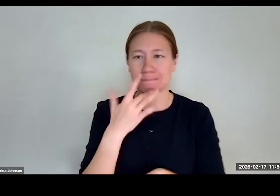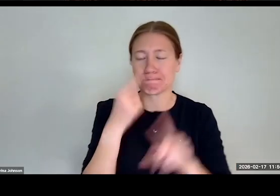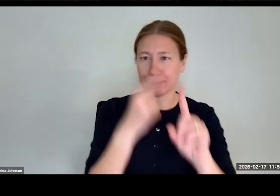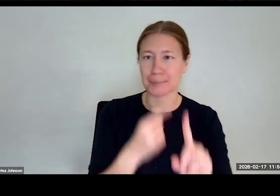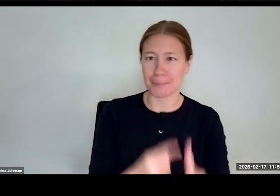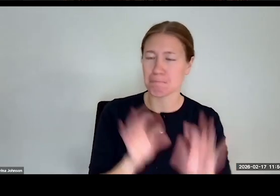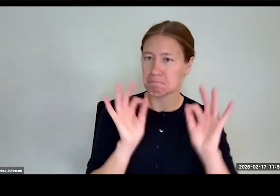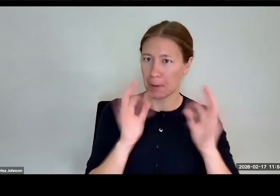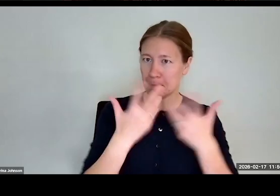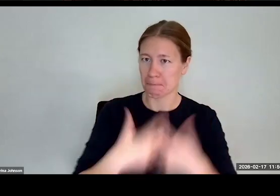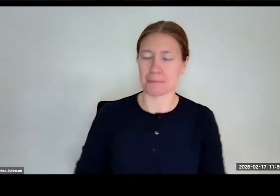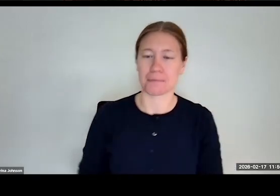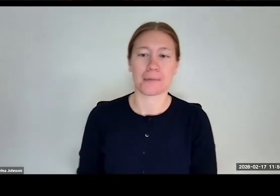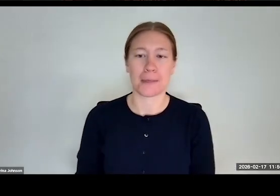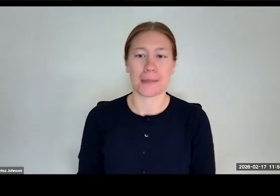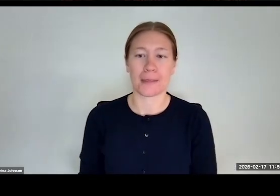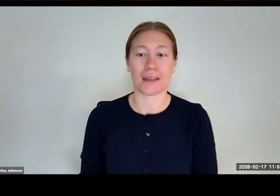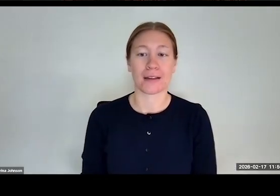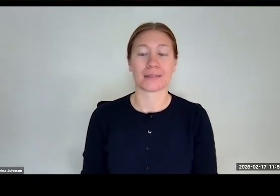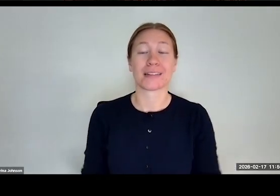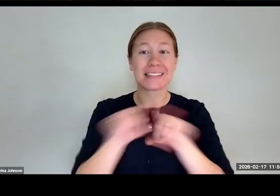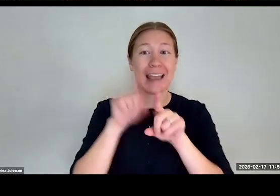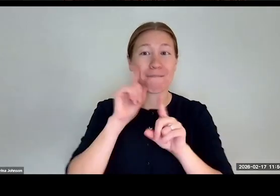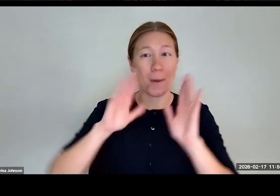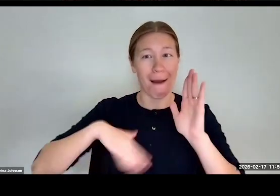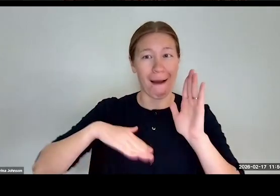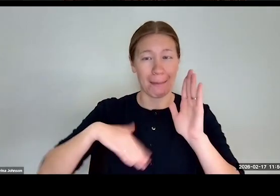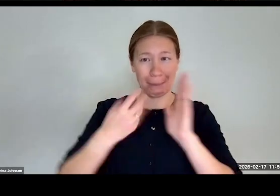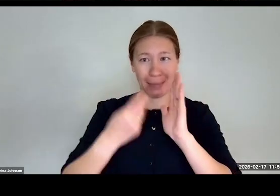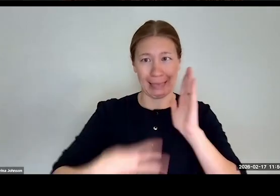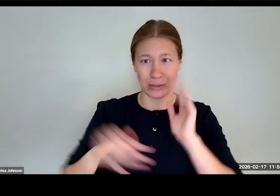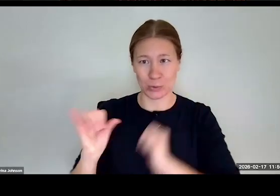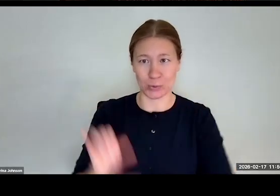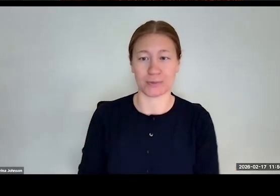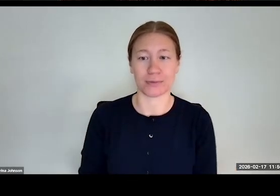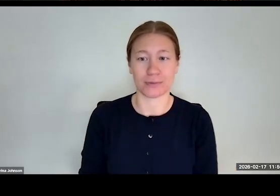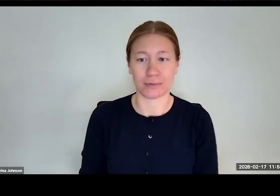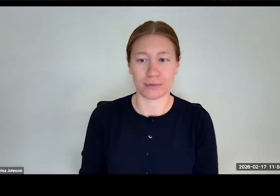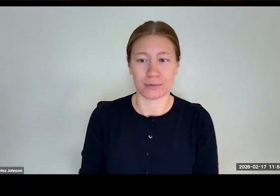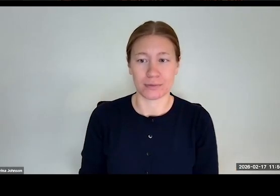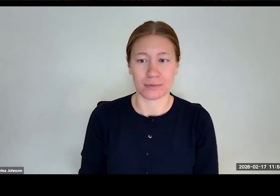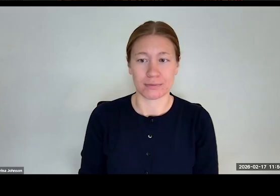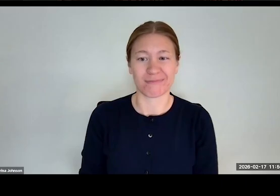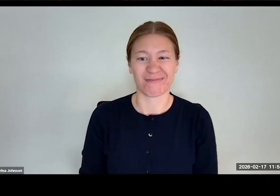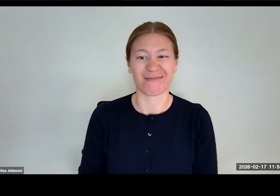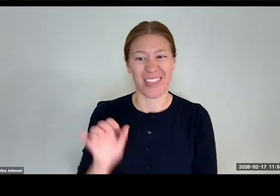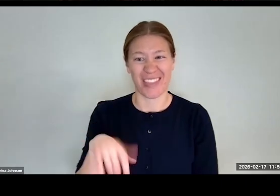Perfect, and I can do the same thing for my list that I have down below because whoop, this is also not a true